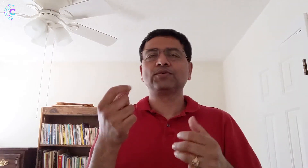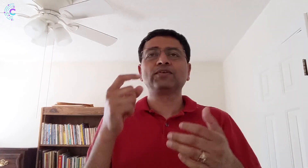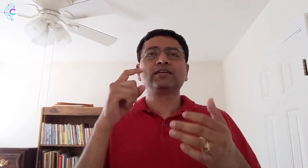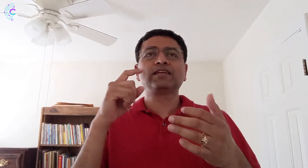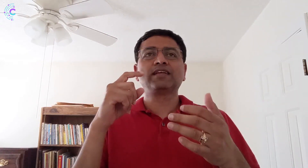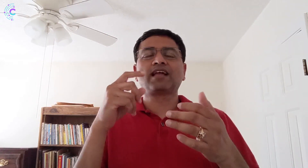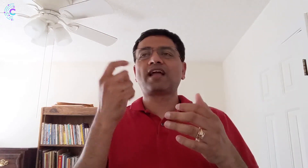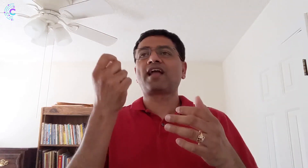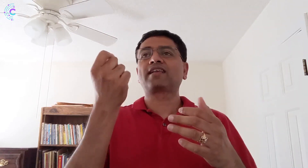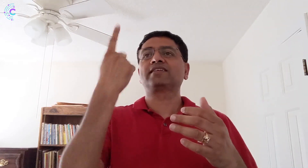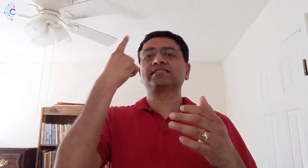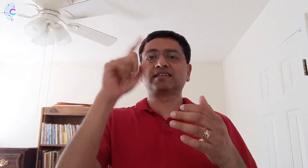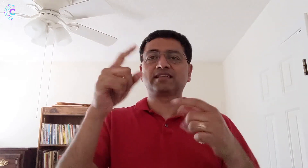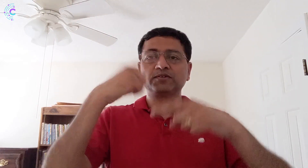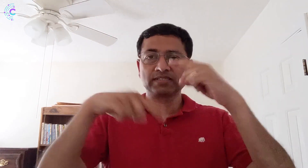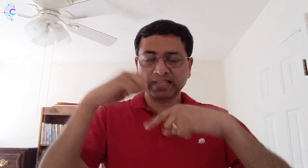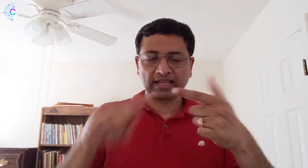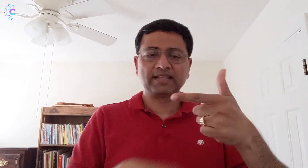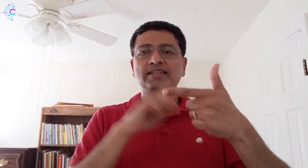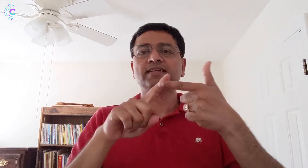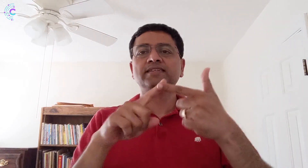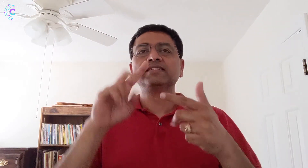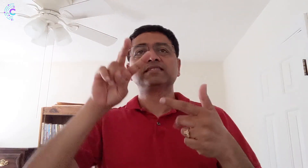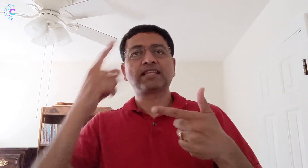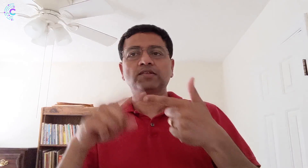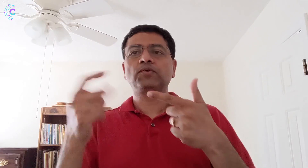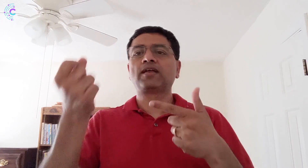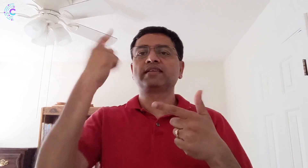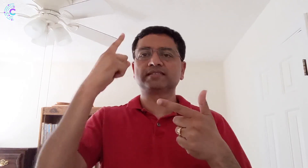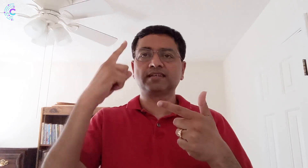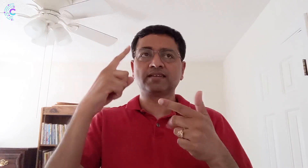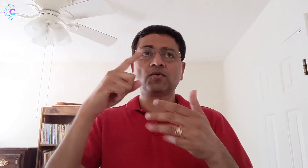have machines that would understand sign language, secondly, understand the content